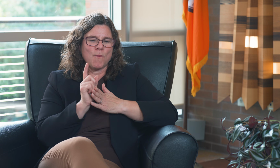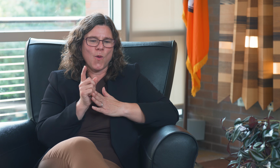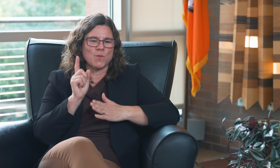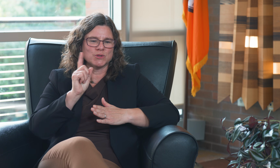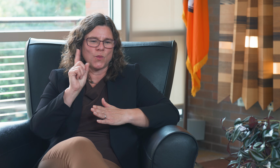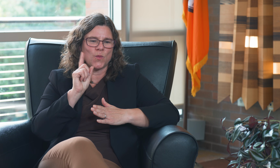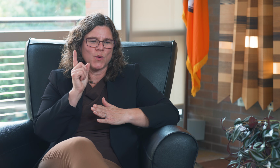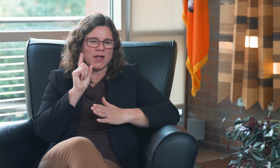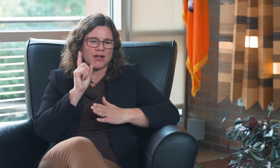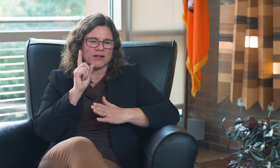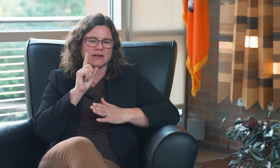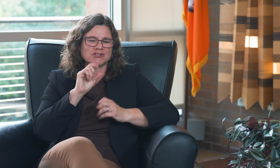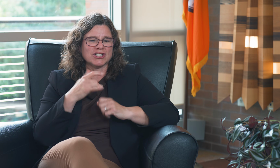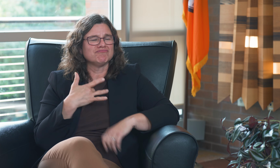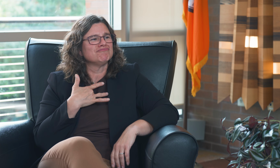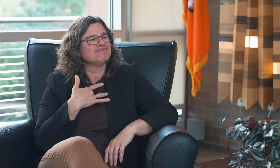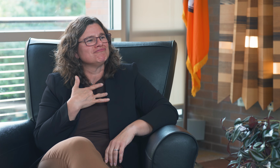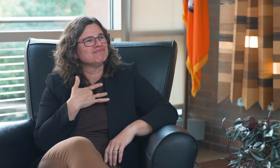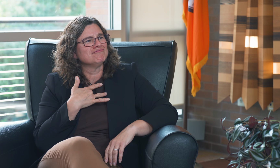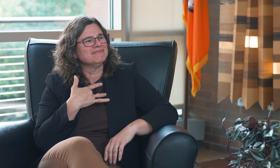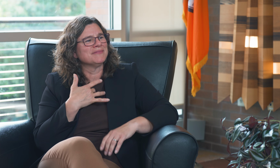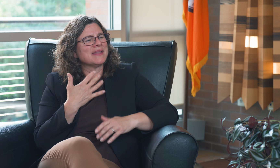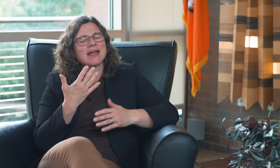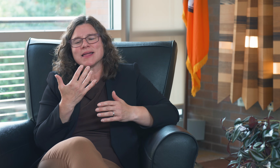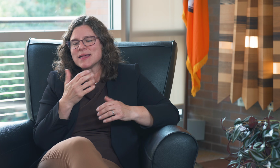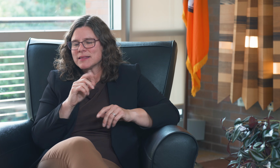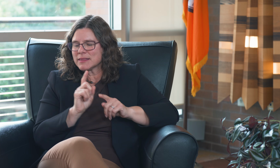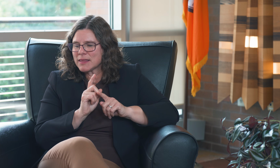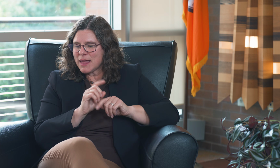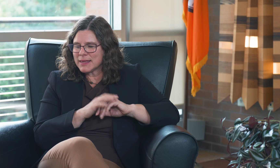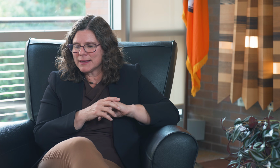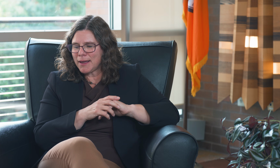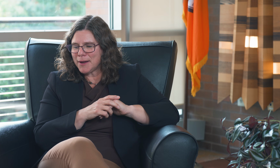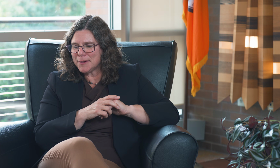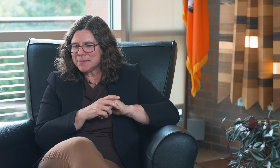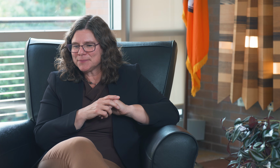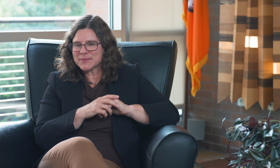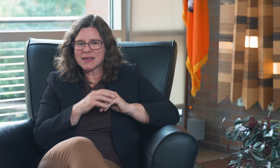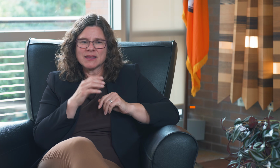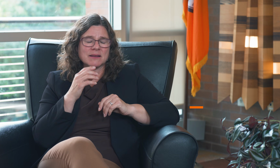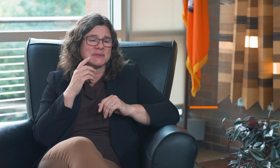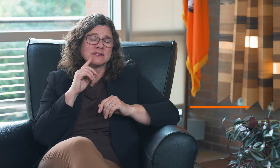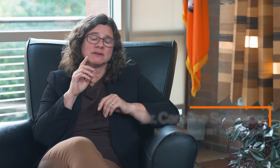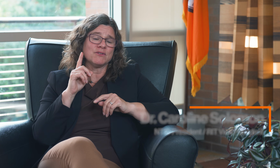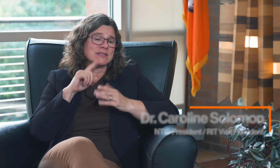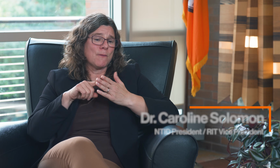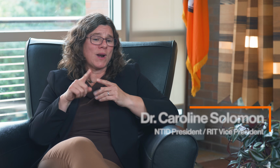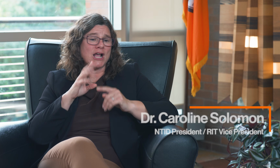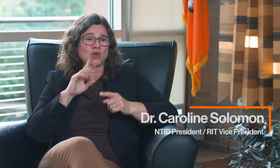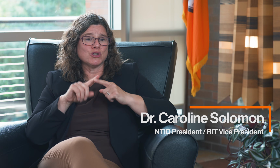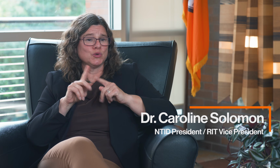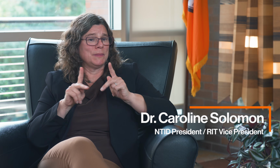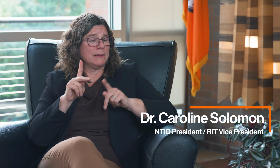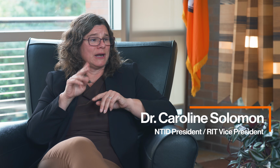I think there's been a lot of moments where they've really just been heartfelt. For example. Let's see.